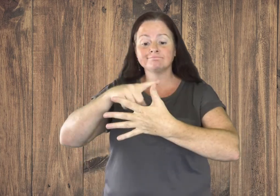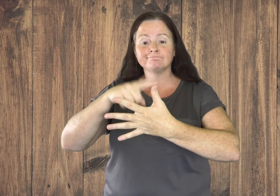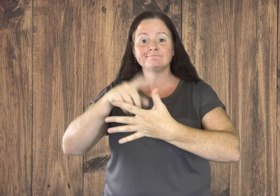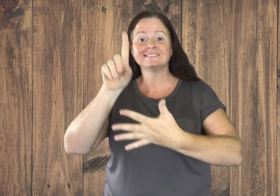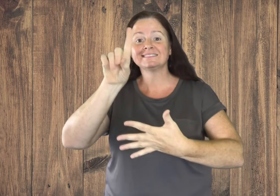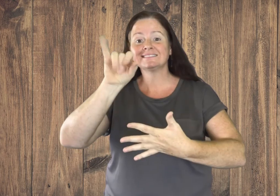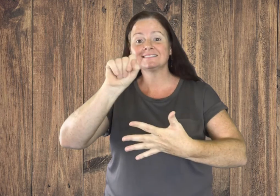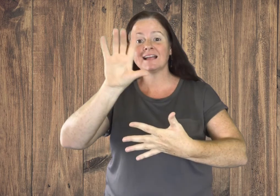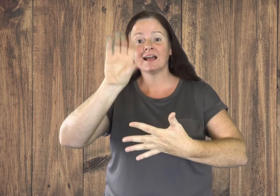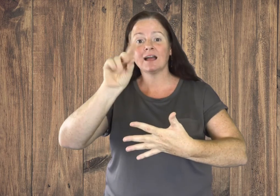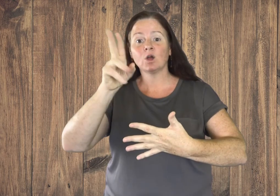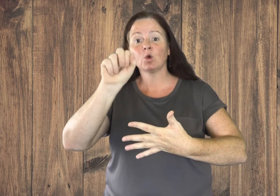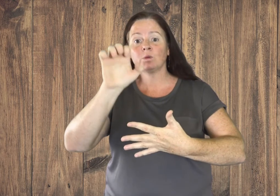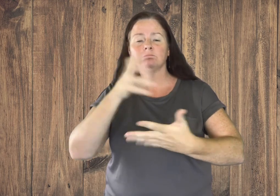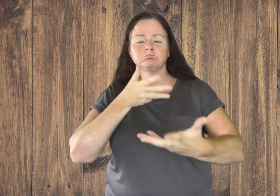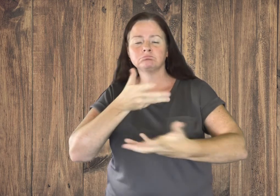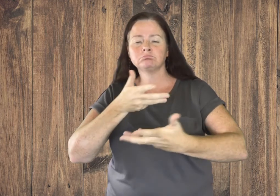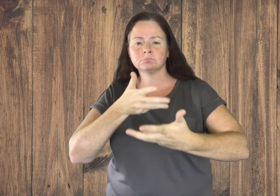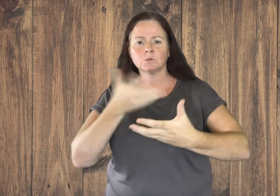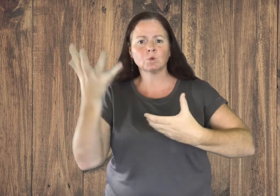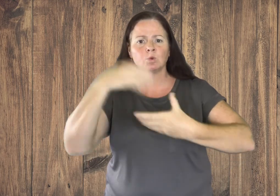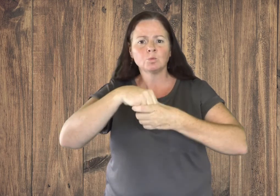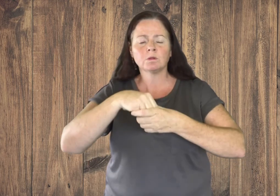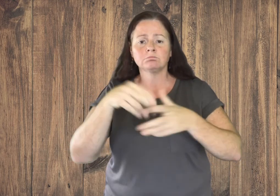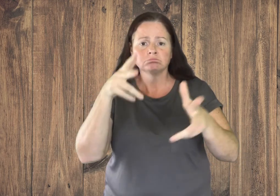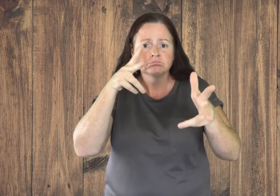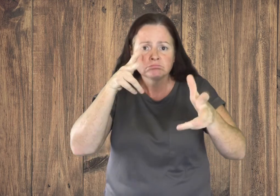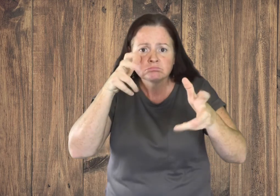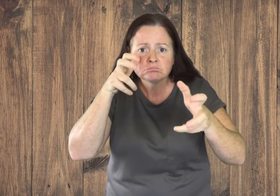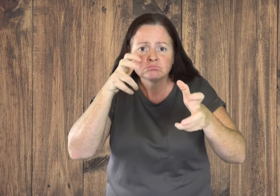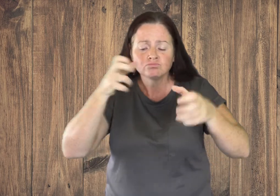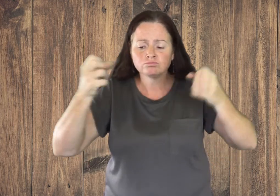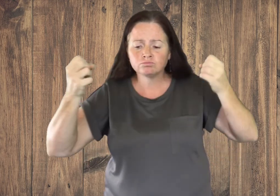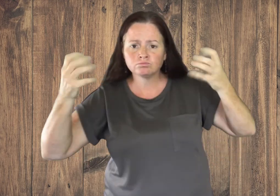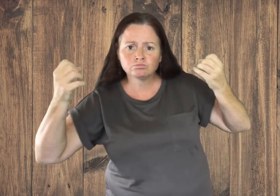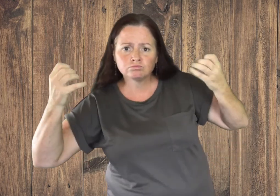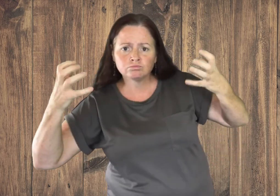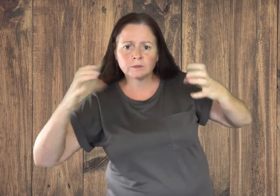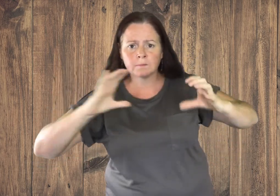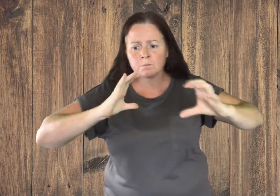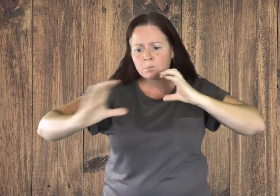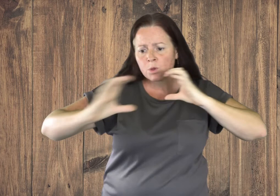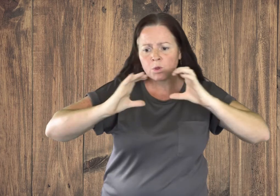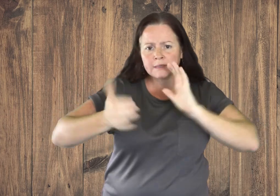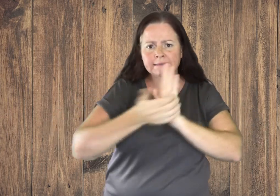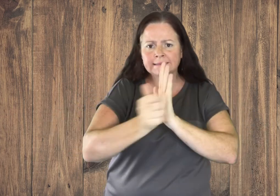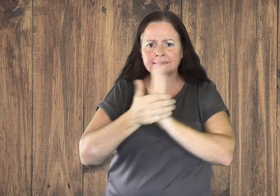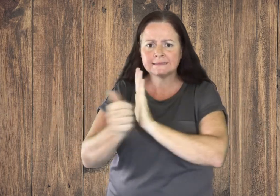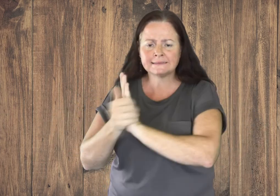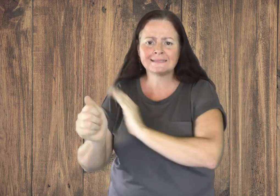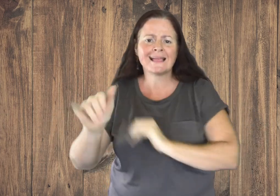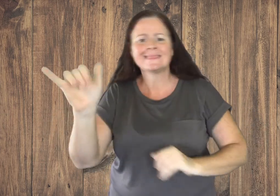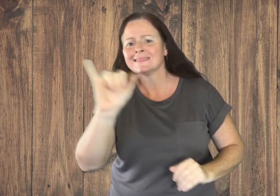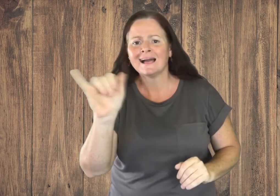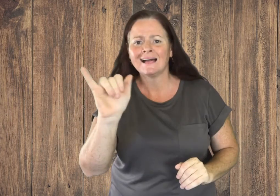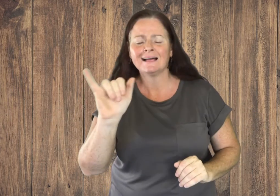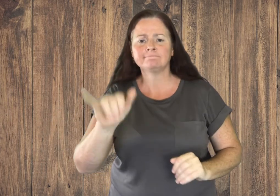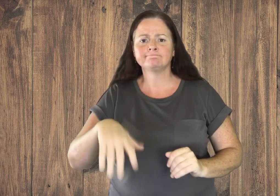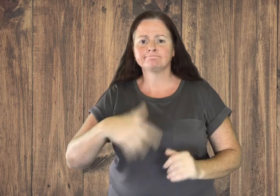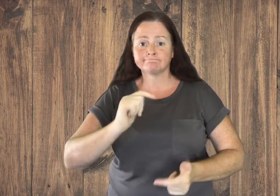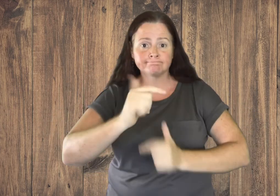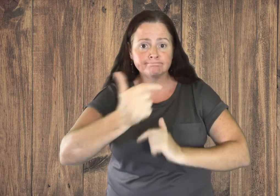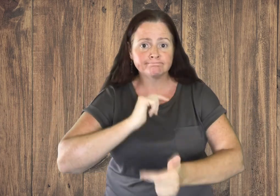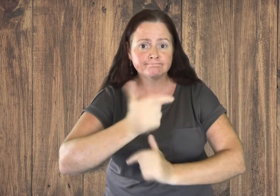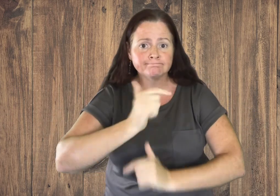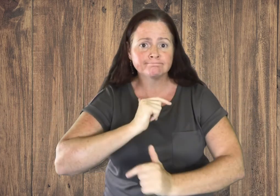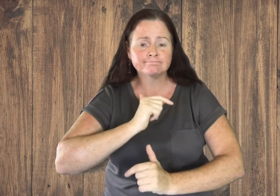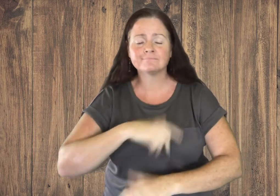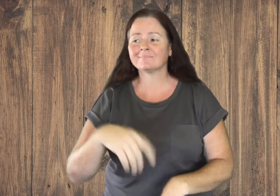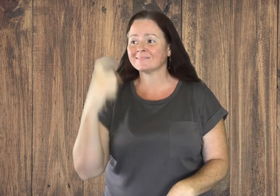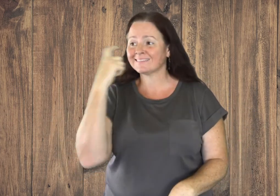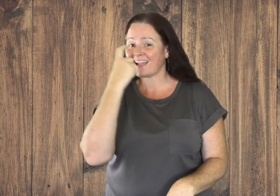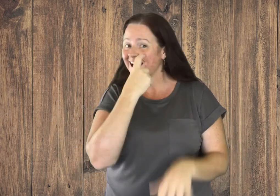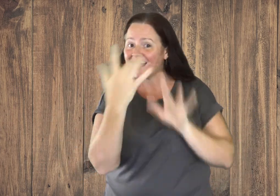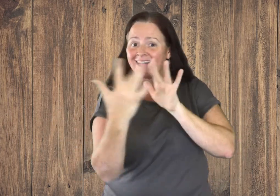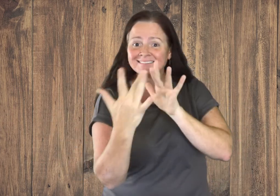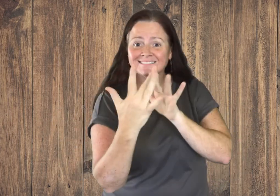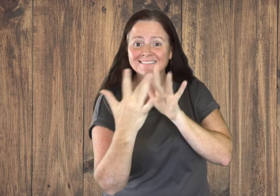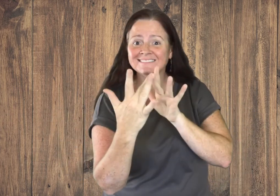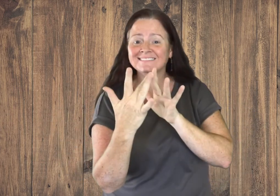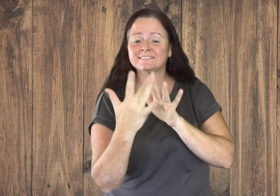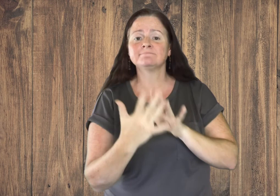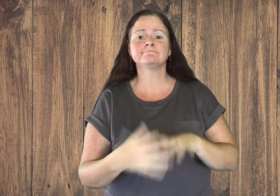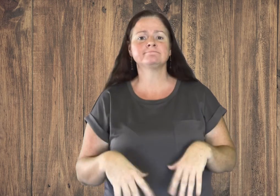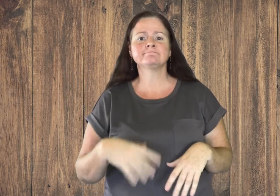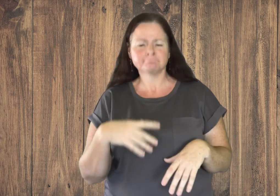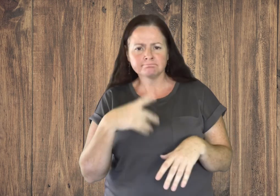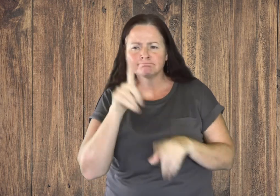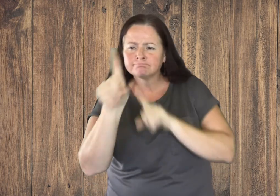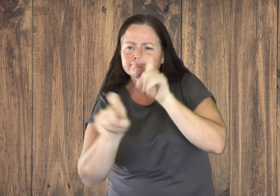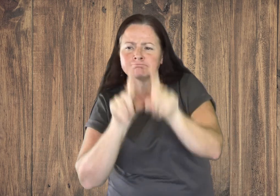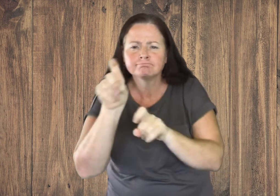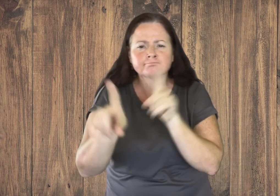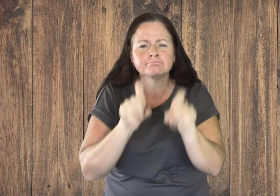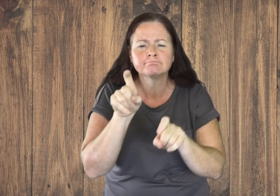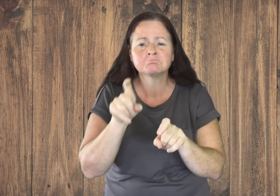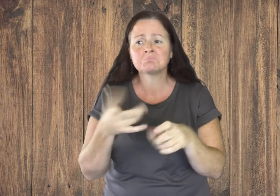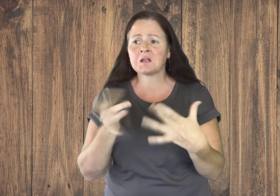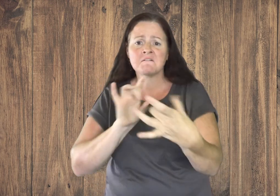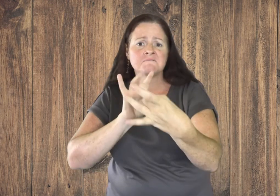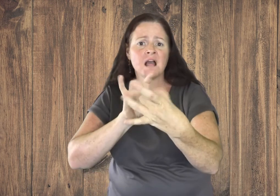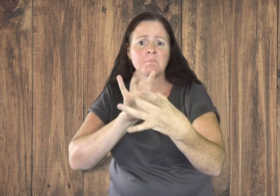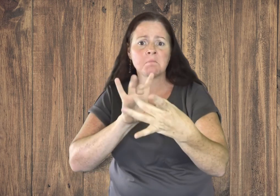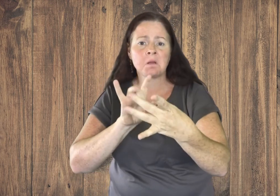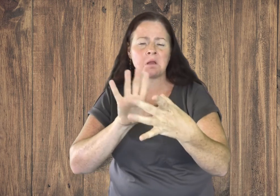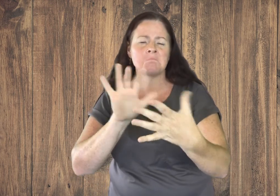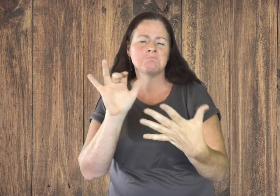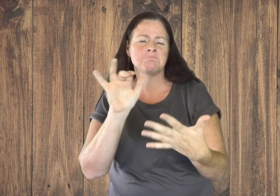First, Discourse includes attending, signing, communication skills like turn-taking, eye contact, inquiring, and sharing feedback.